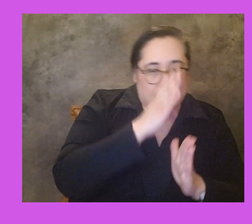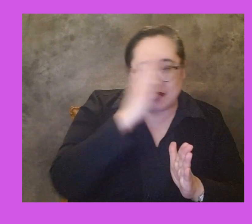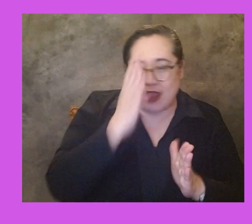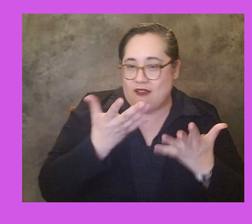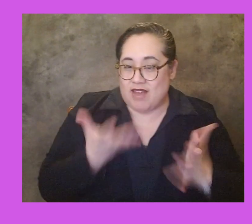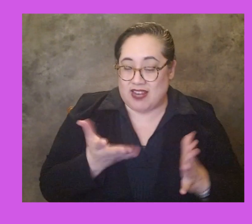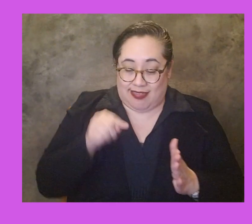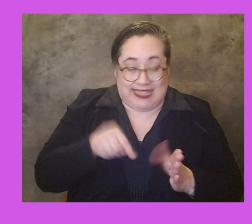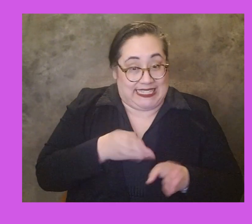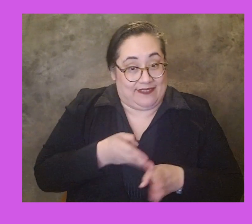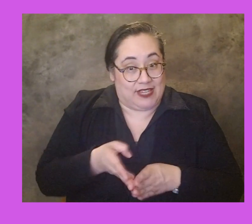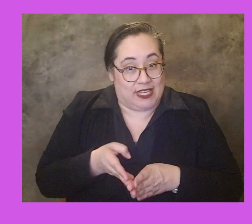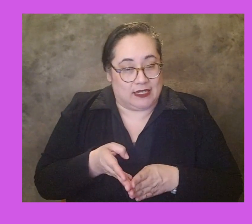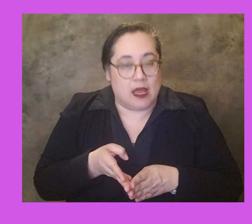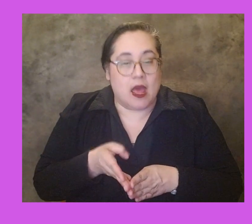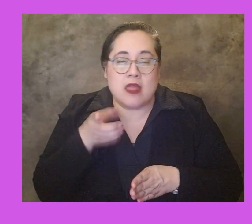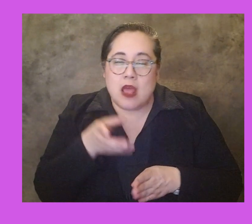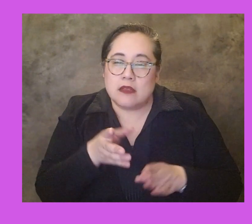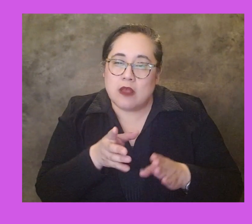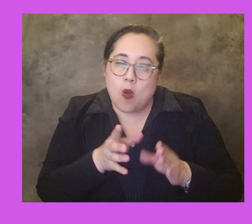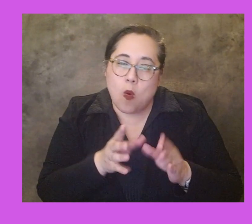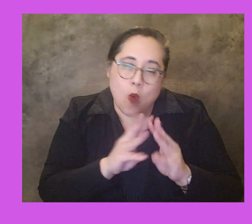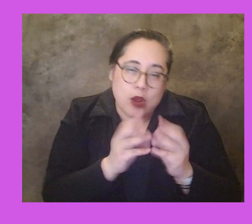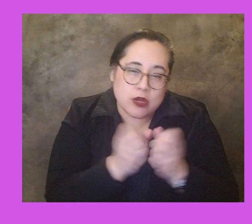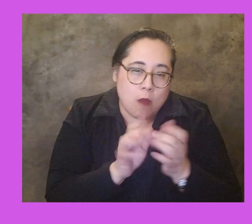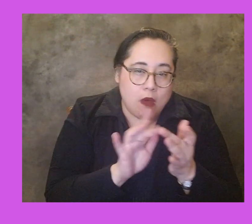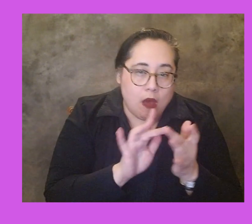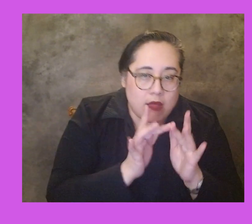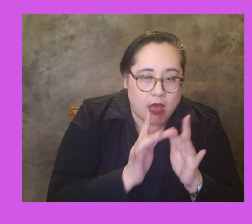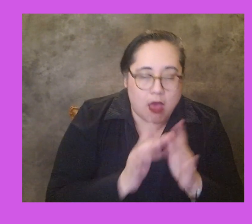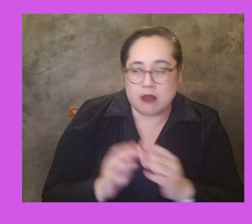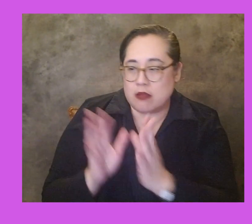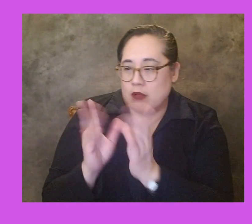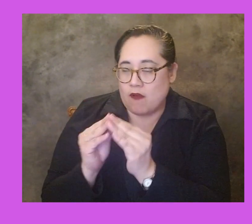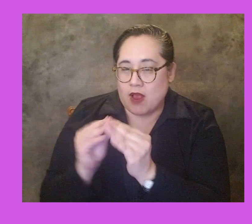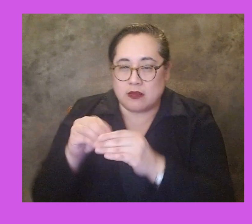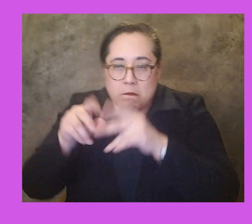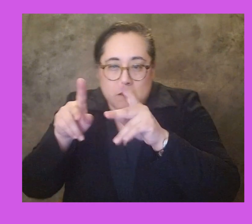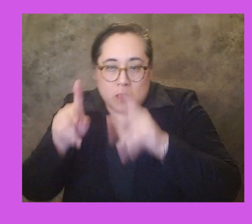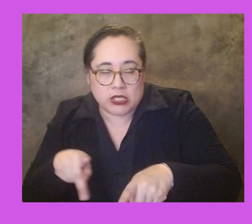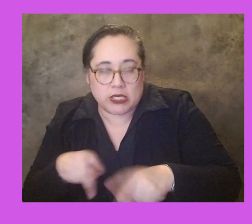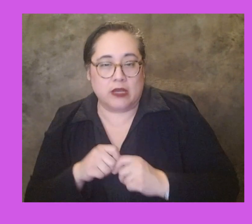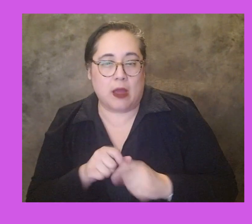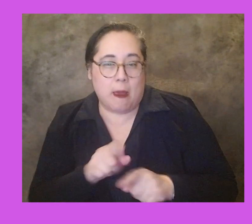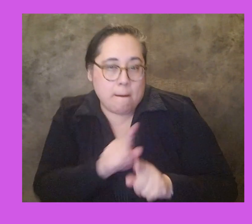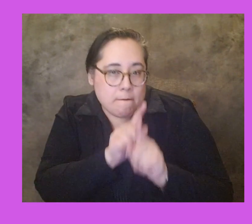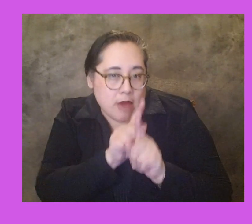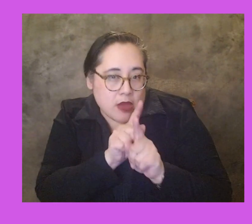But you know, formal education doesn't stop. Professional development doesn't stop in this field.